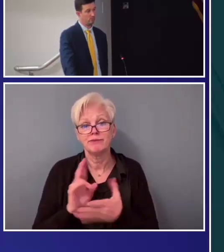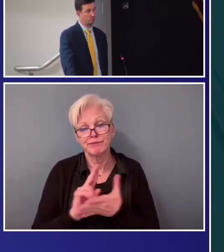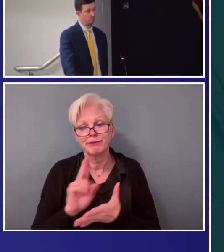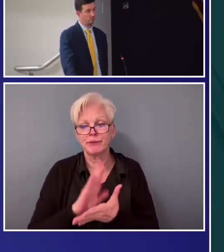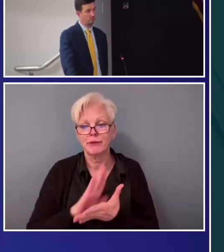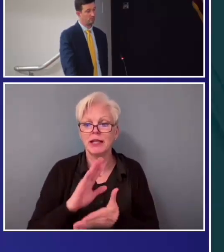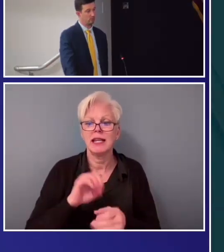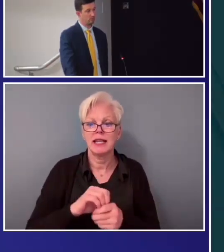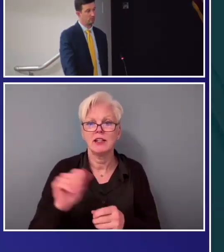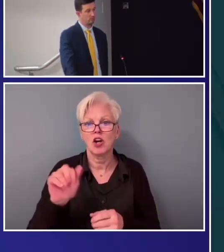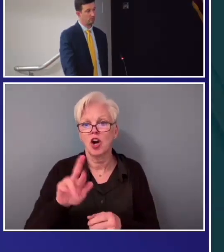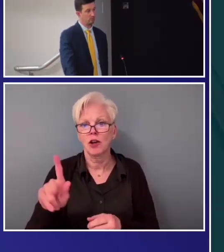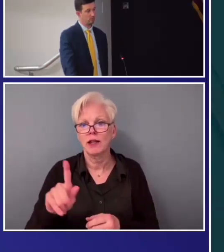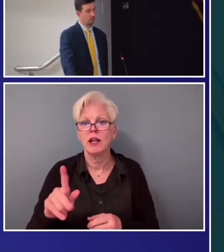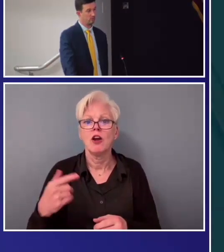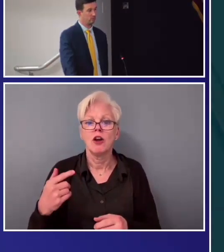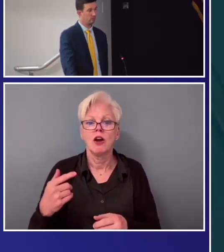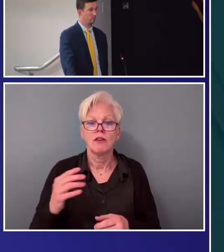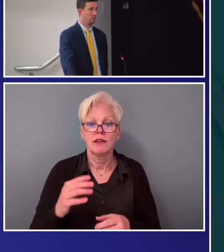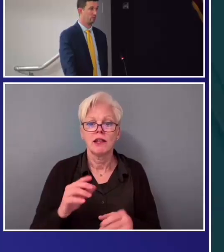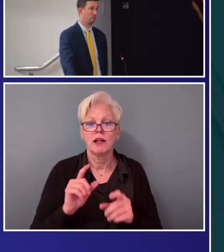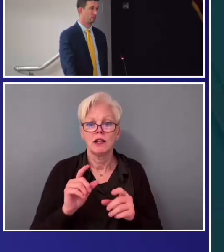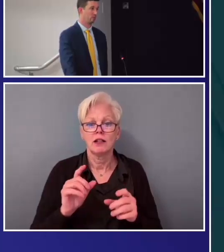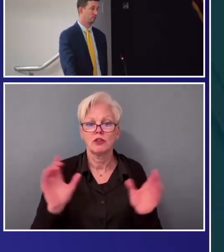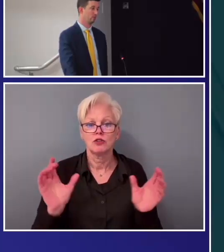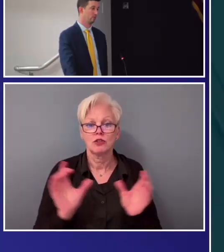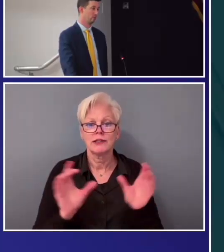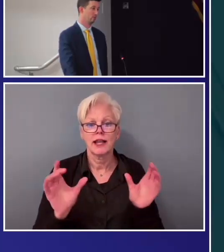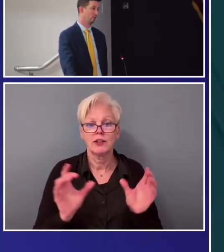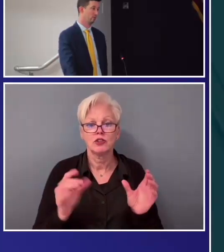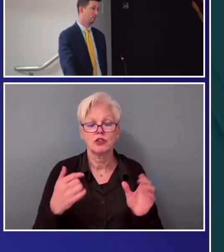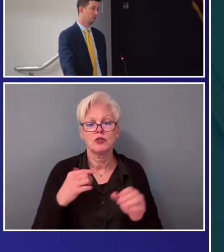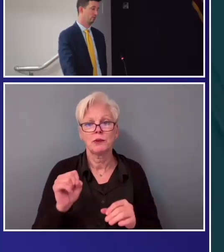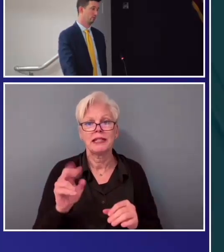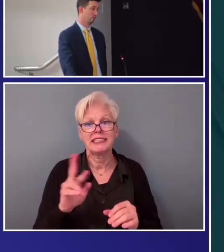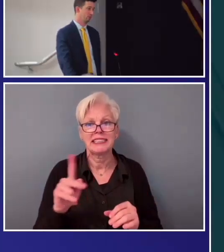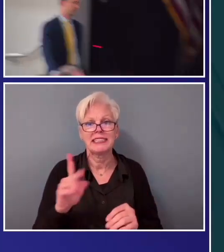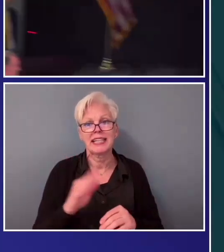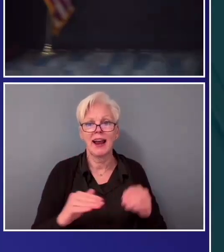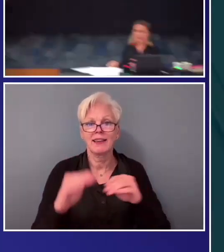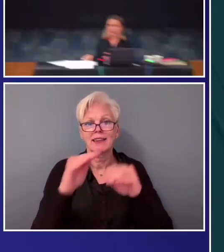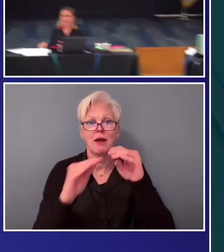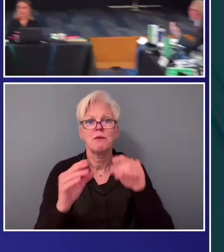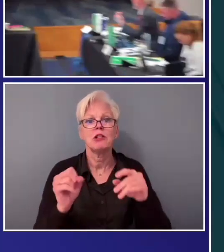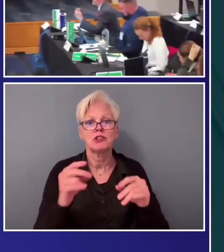we stack credentials and oftentimes students don't graduate until they fully finish their associate's degree.